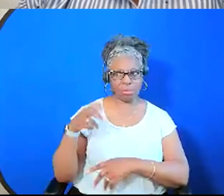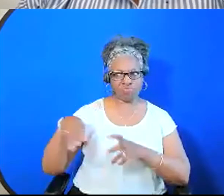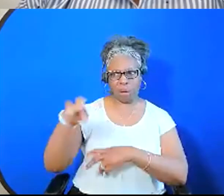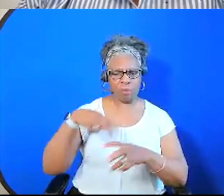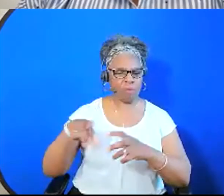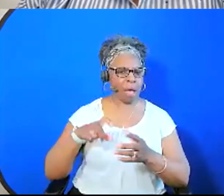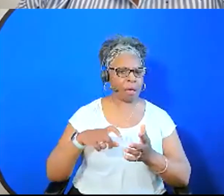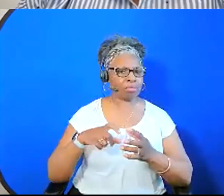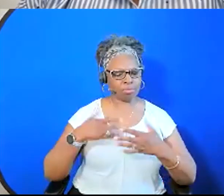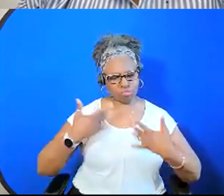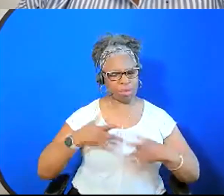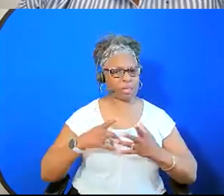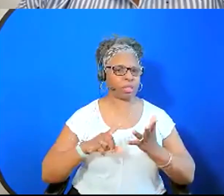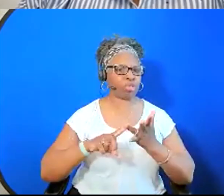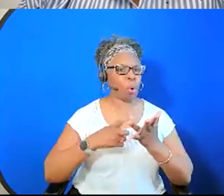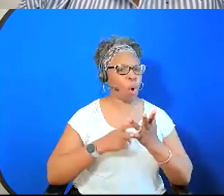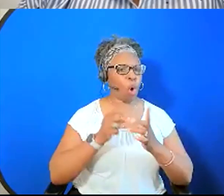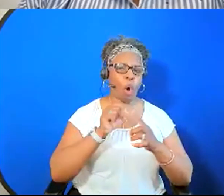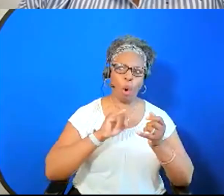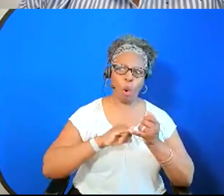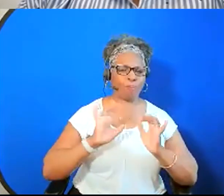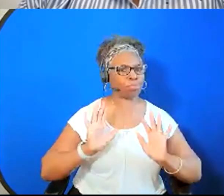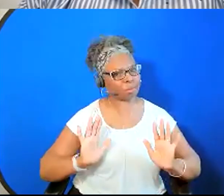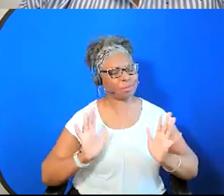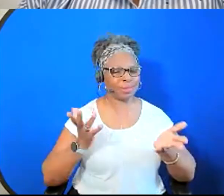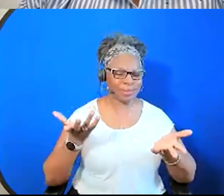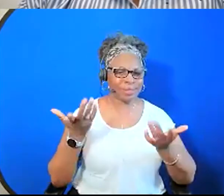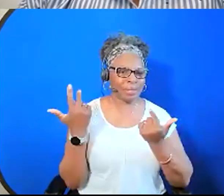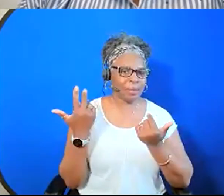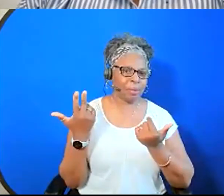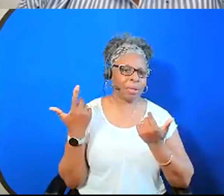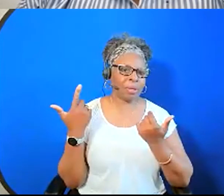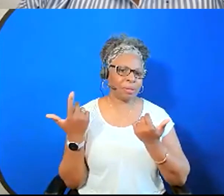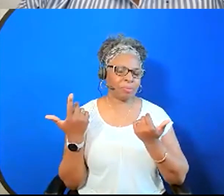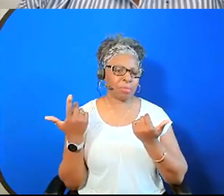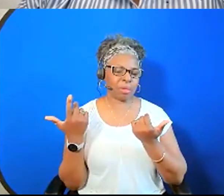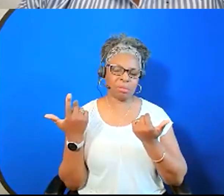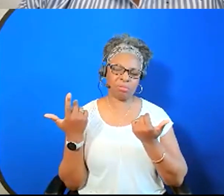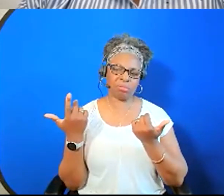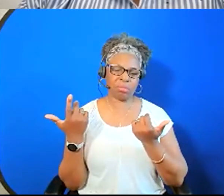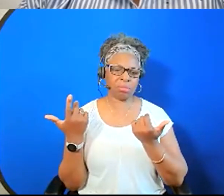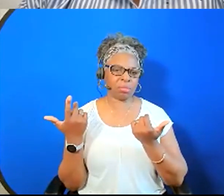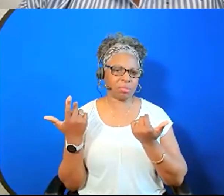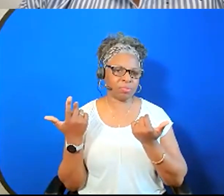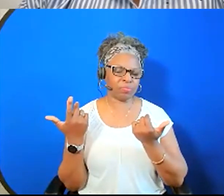kind of nonverbal abstract things in a small room. But nonetheless, I think that's kind of often